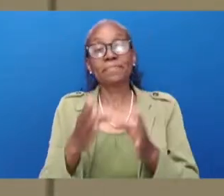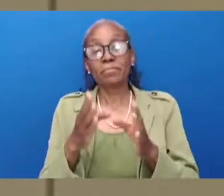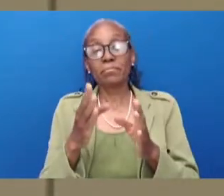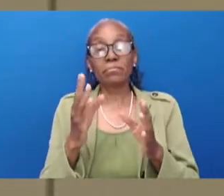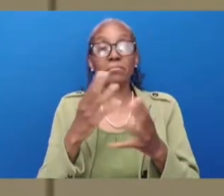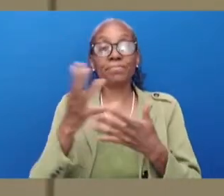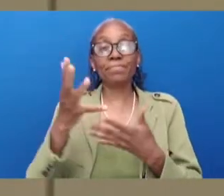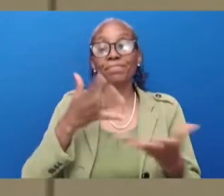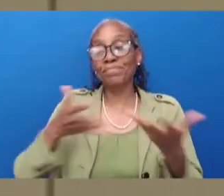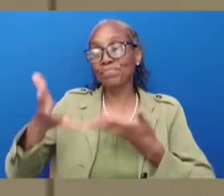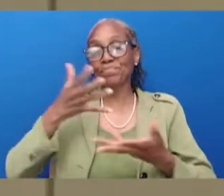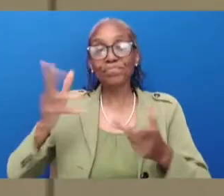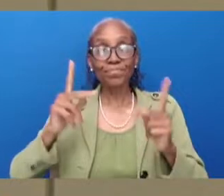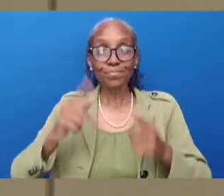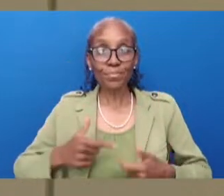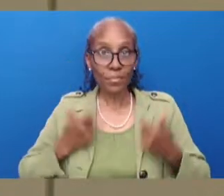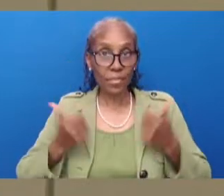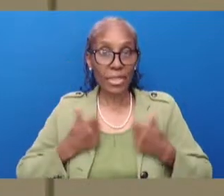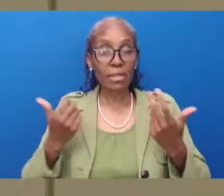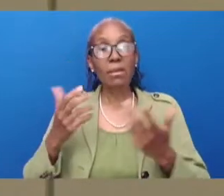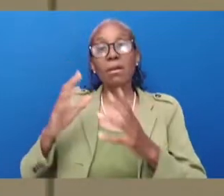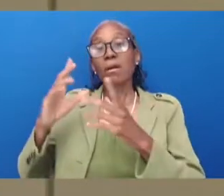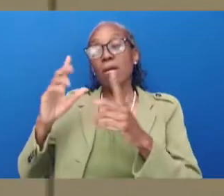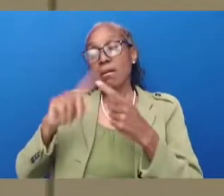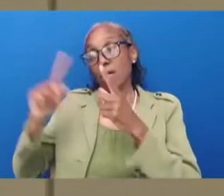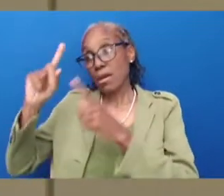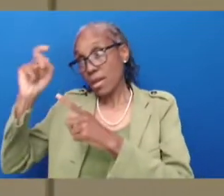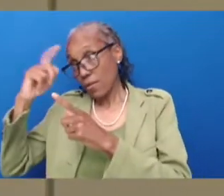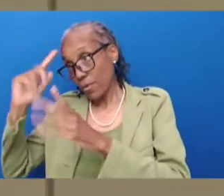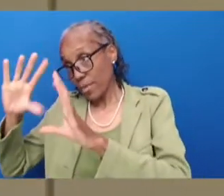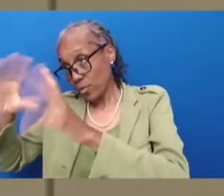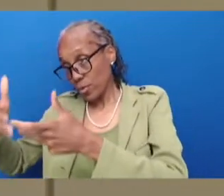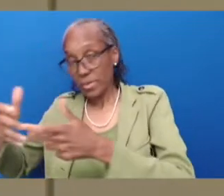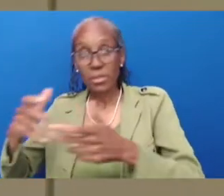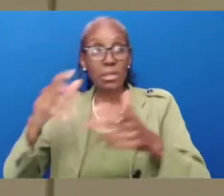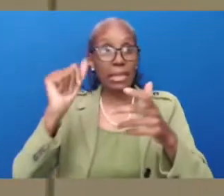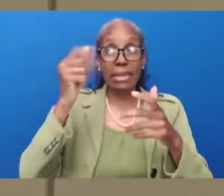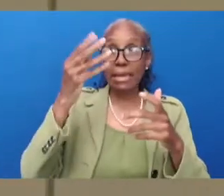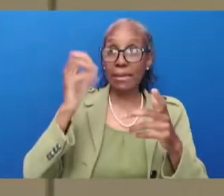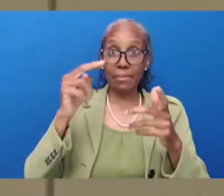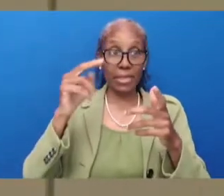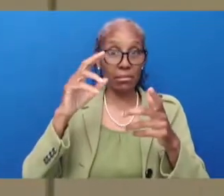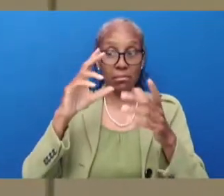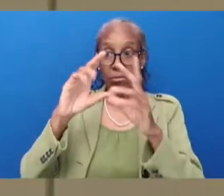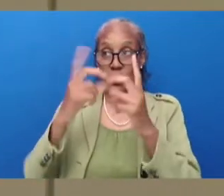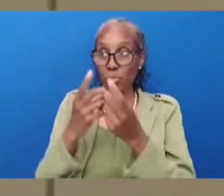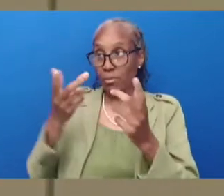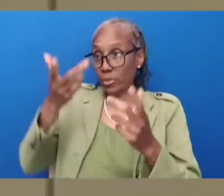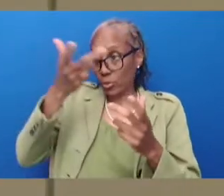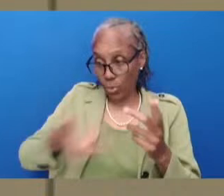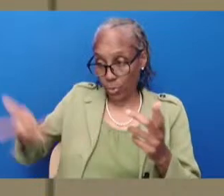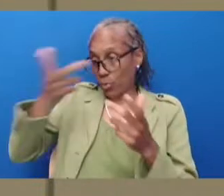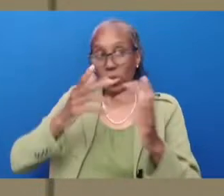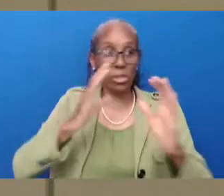LOCAL GOVERNANCE THROUGH